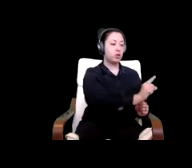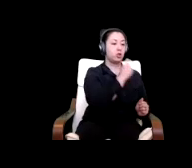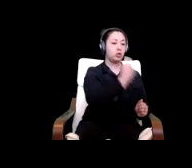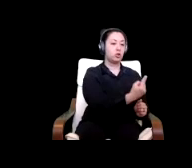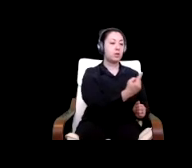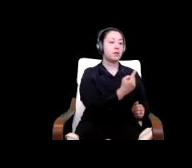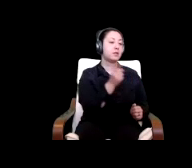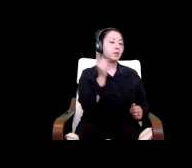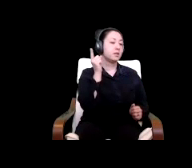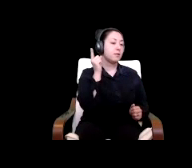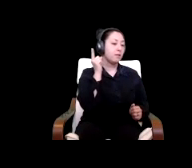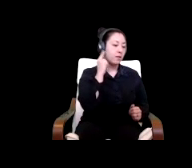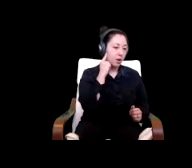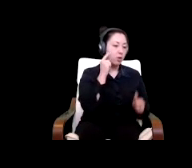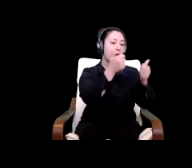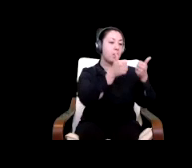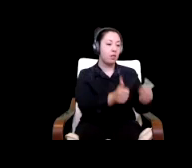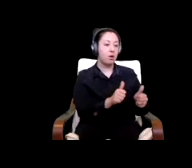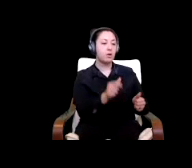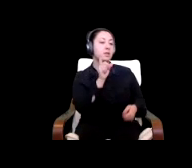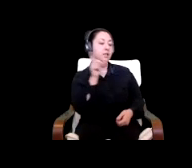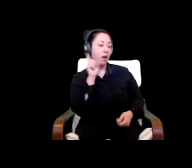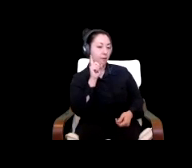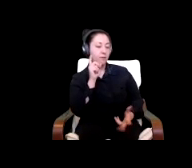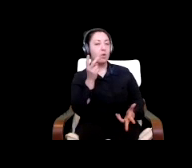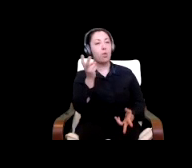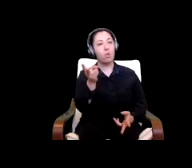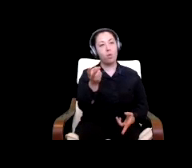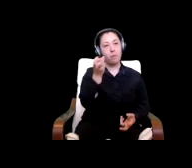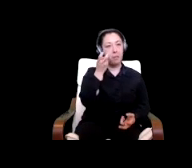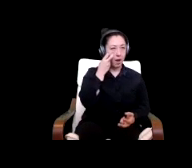loss but really looking at the intersection.